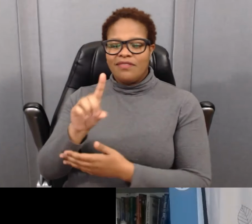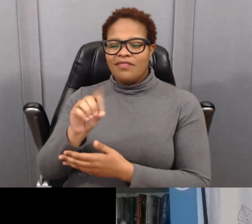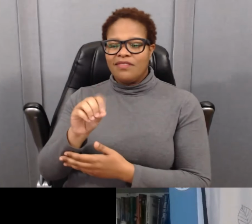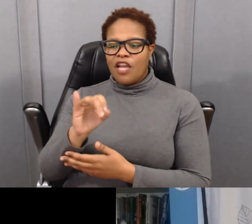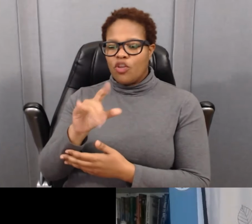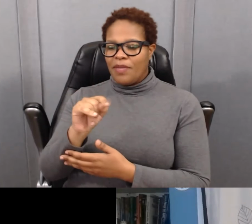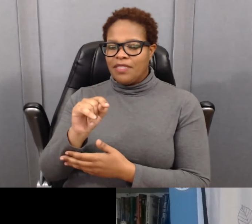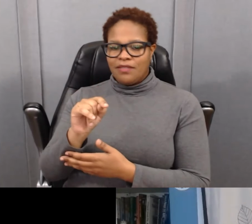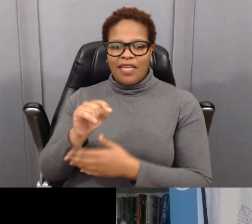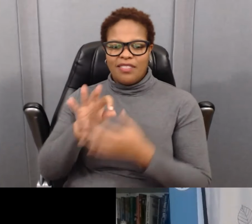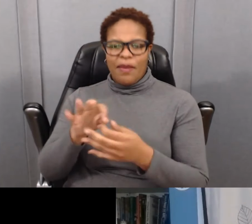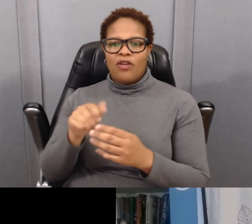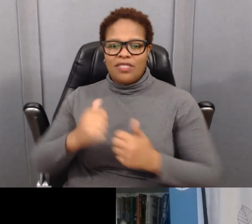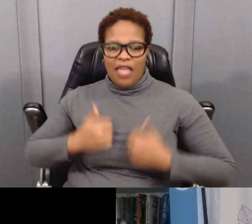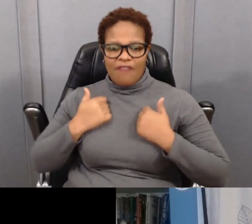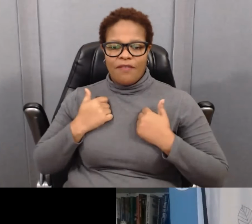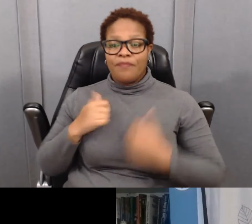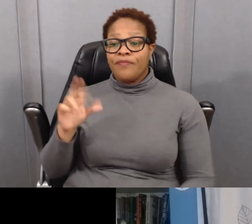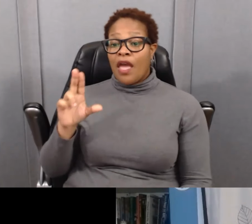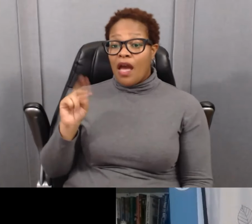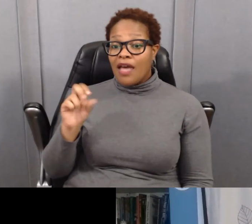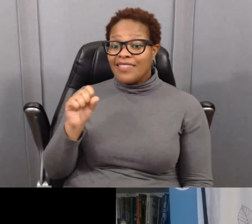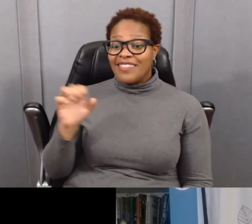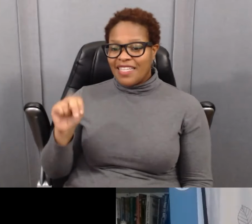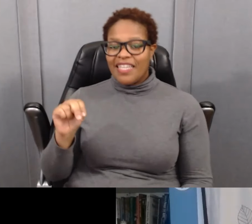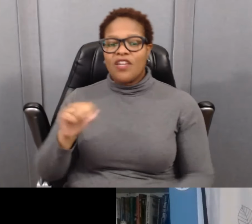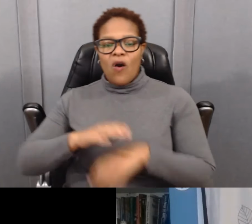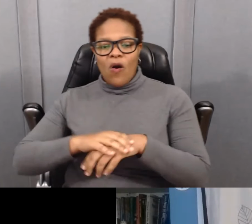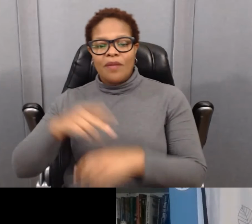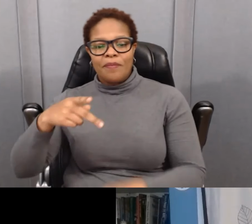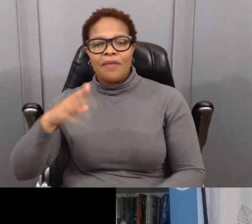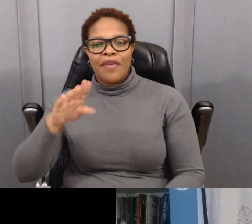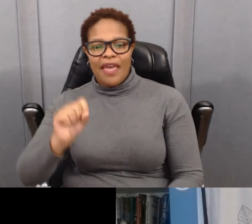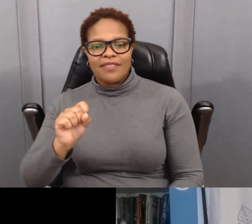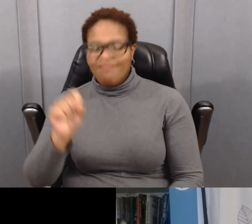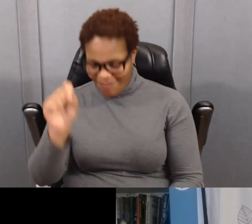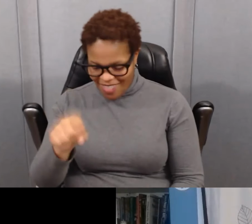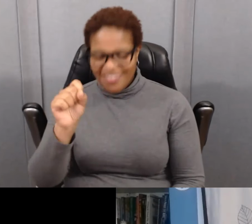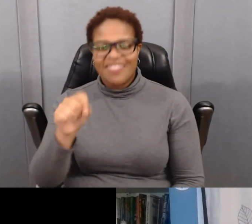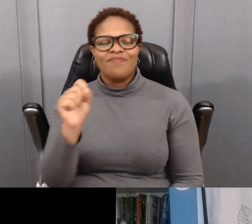Wonderful, and that is "Unseen" and it's available on PBS. Yes, yes. Great, well thank you Thomas so much